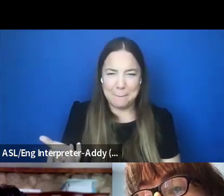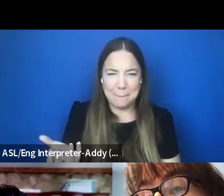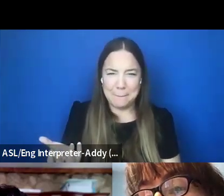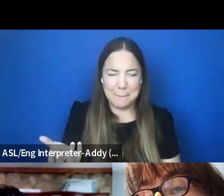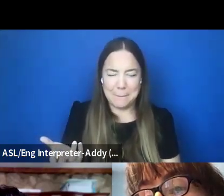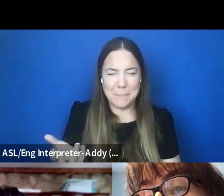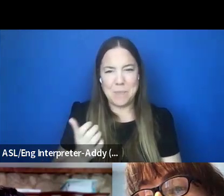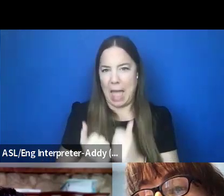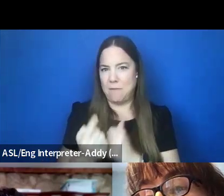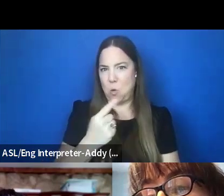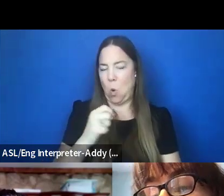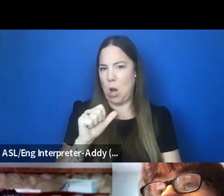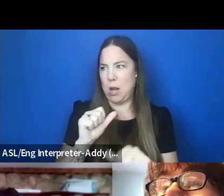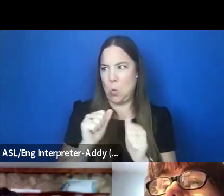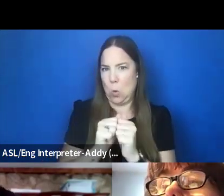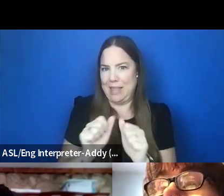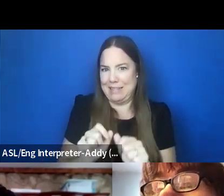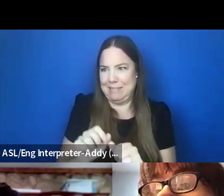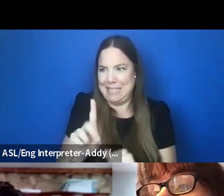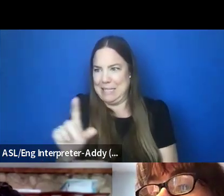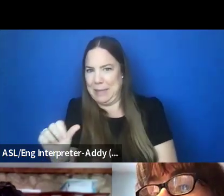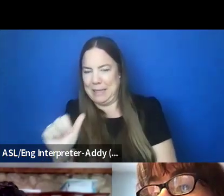Don Dew: with a disability is not the same, no matter what. But